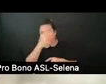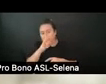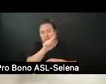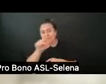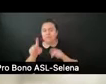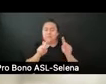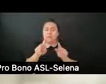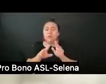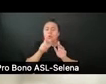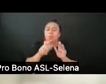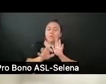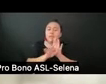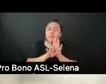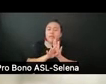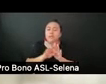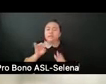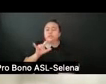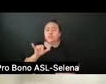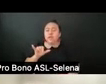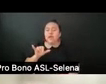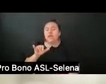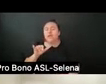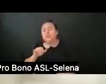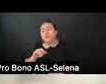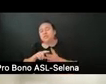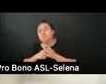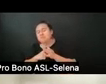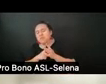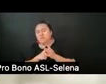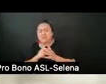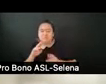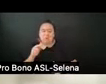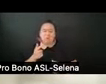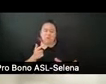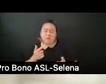August. There are a couple of times throughout this where we will notify people.